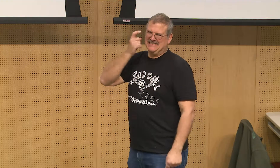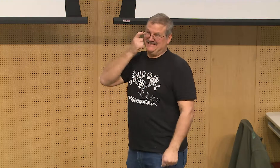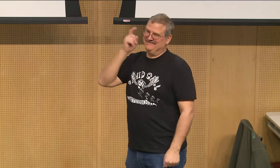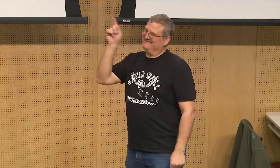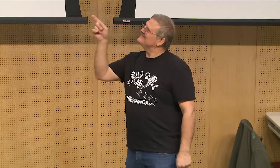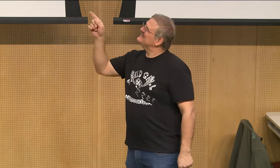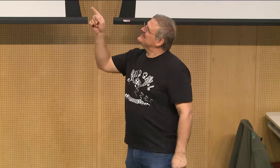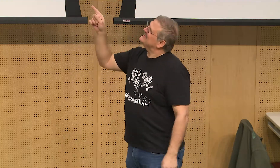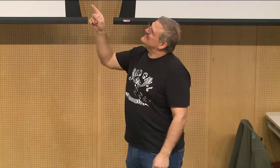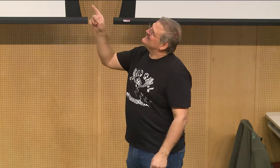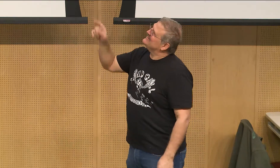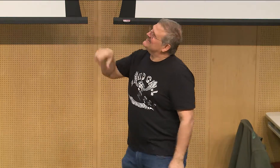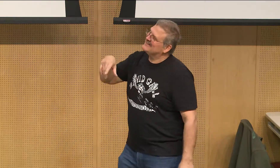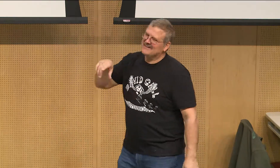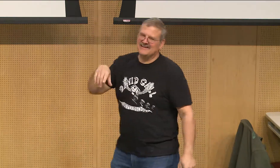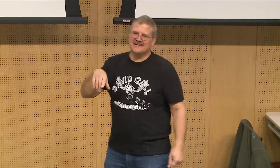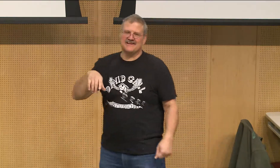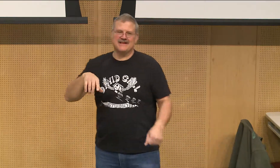This is "La Bella Luna"...